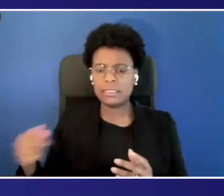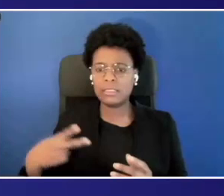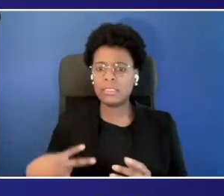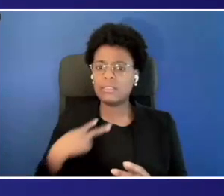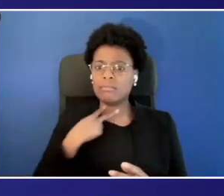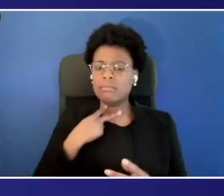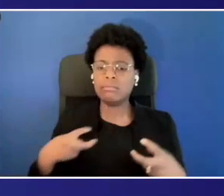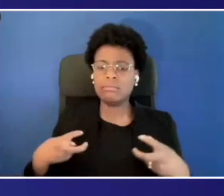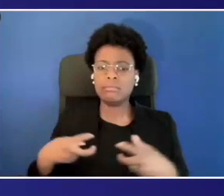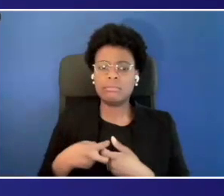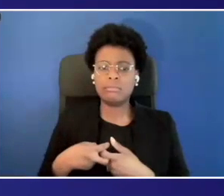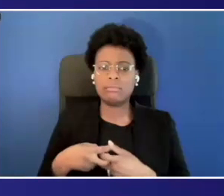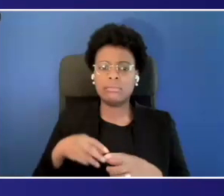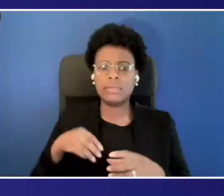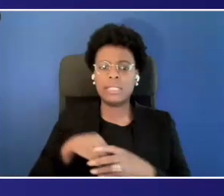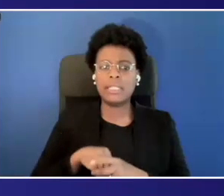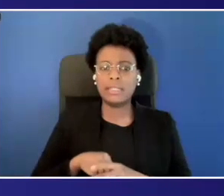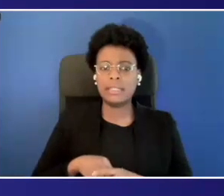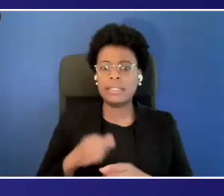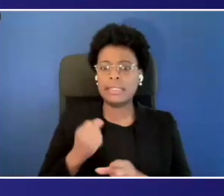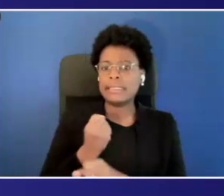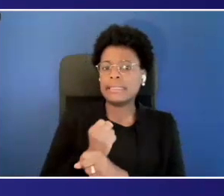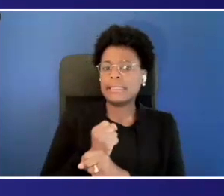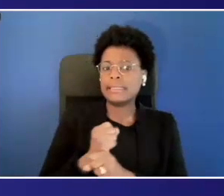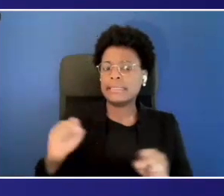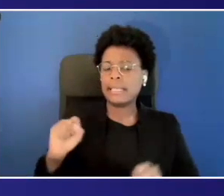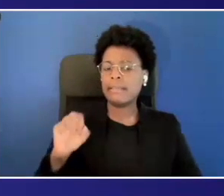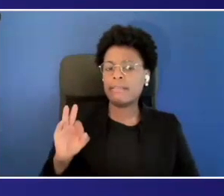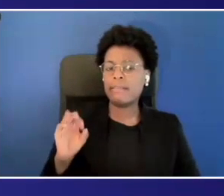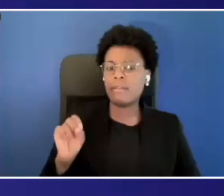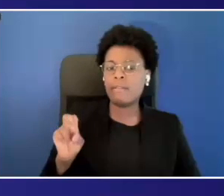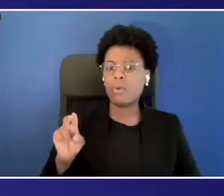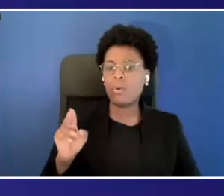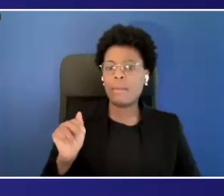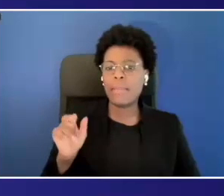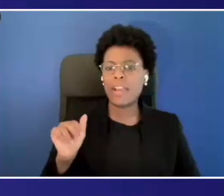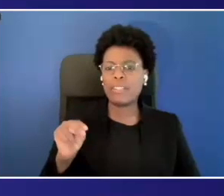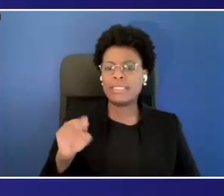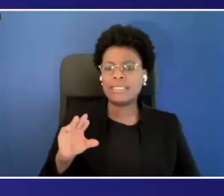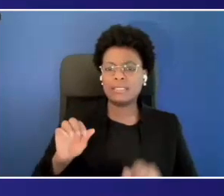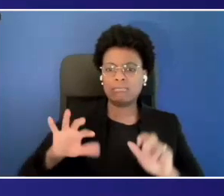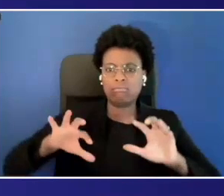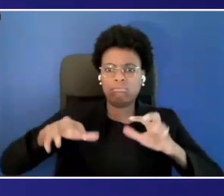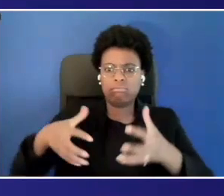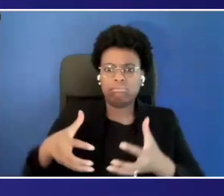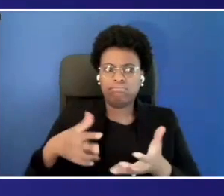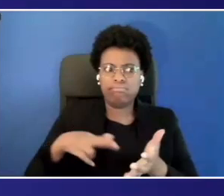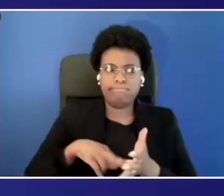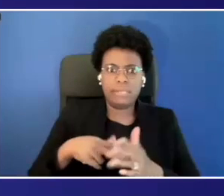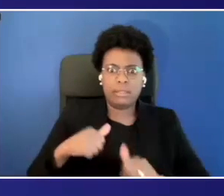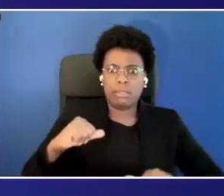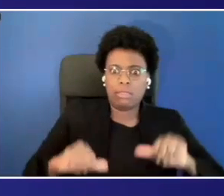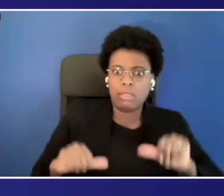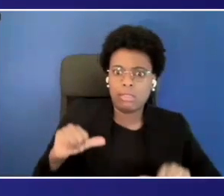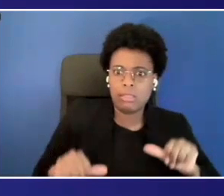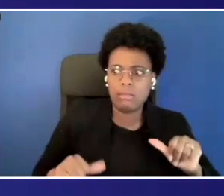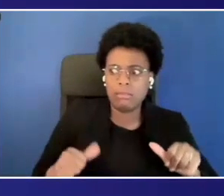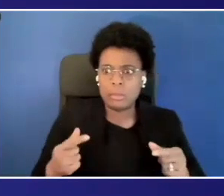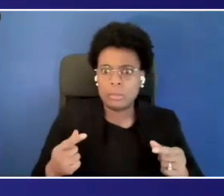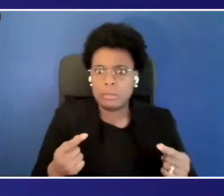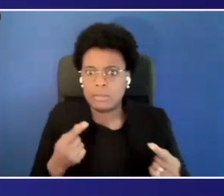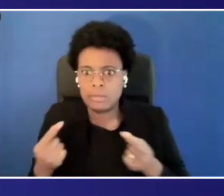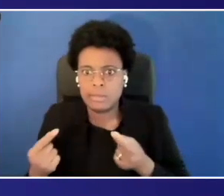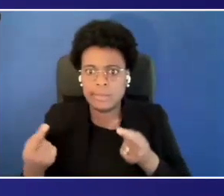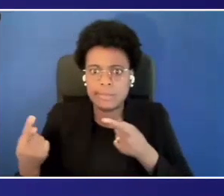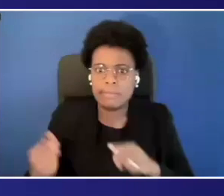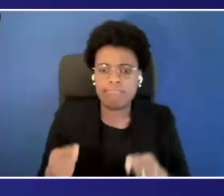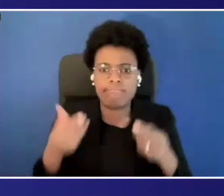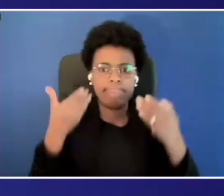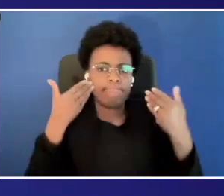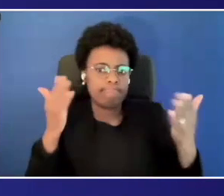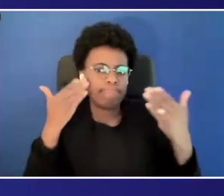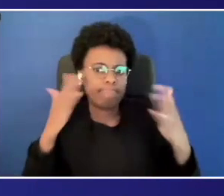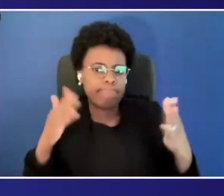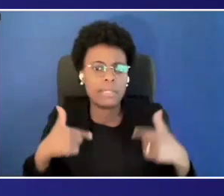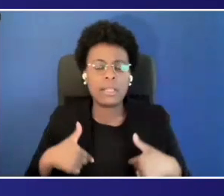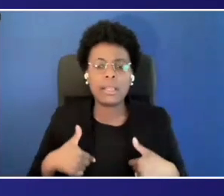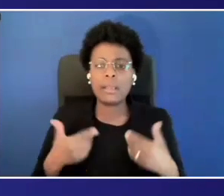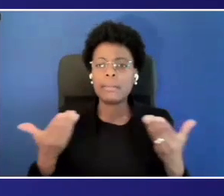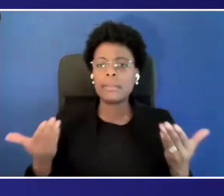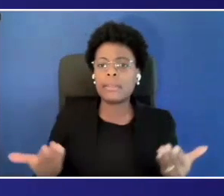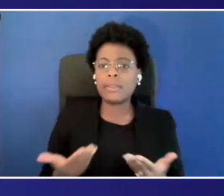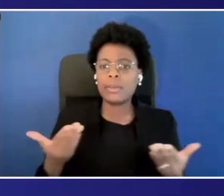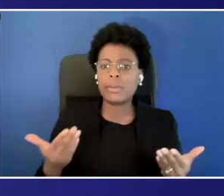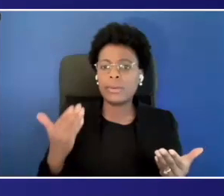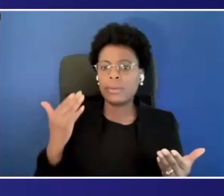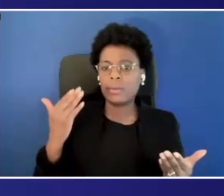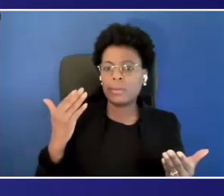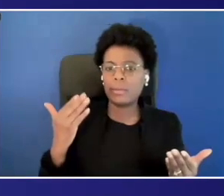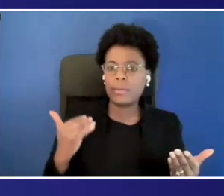So, bucket where we don't know what it is and, I'm just coming on here to.